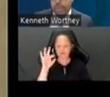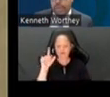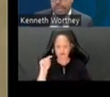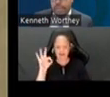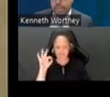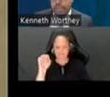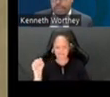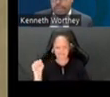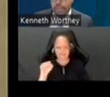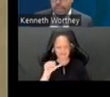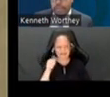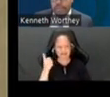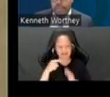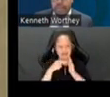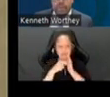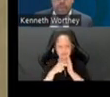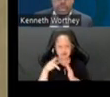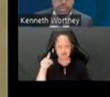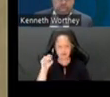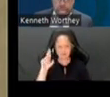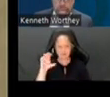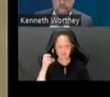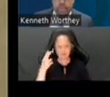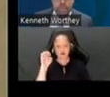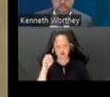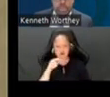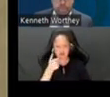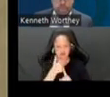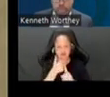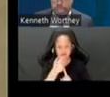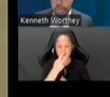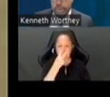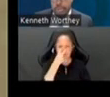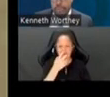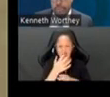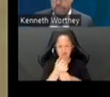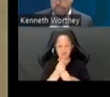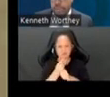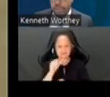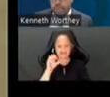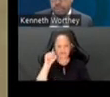Another example is Portia. She's blind and receives social security. She wants to move